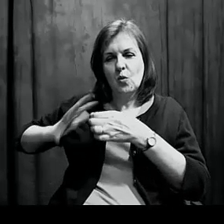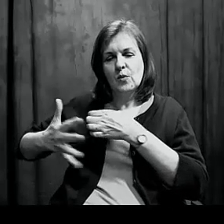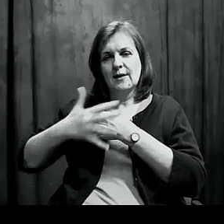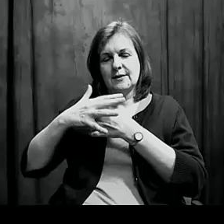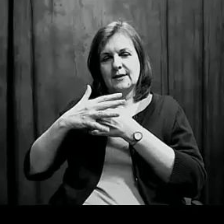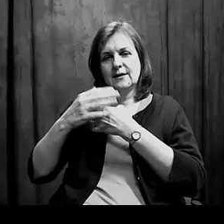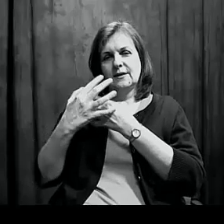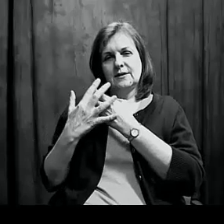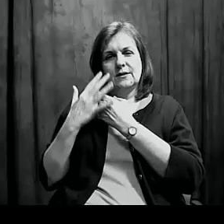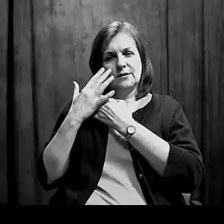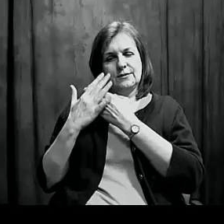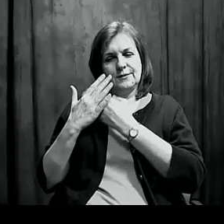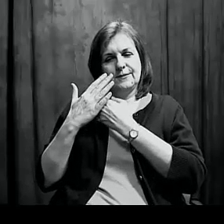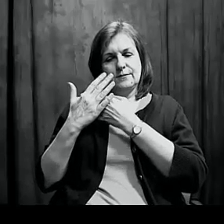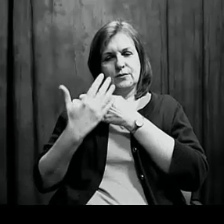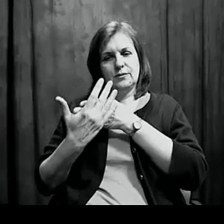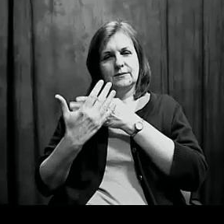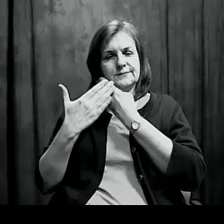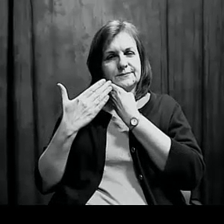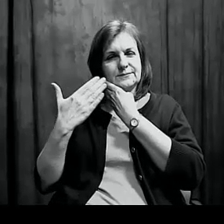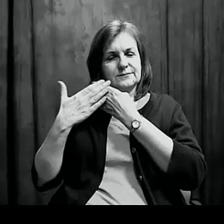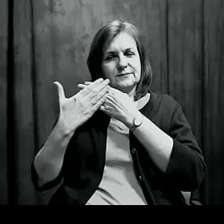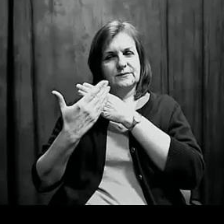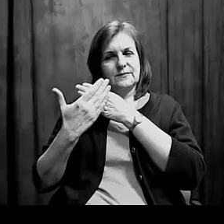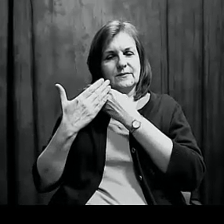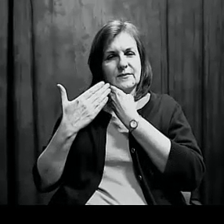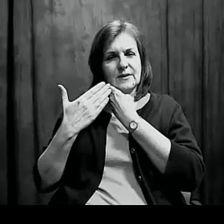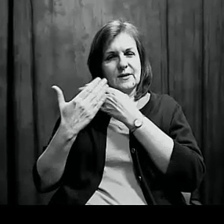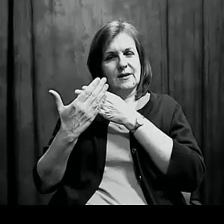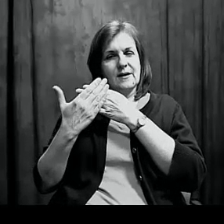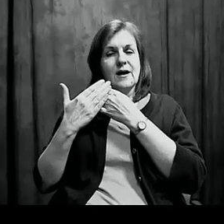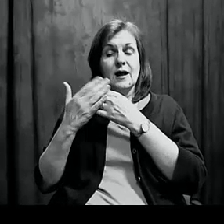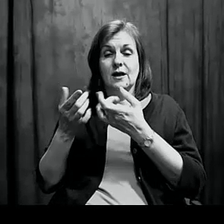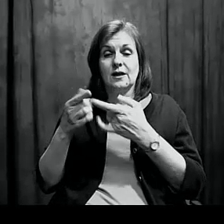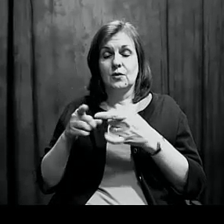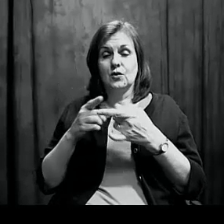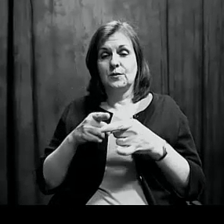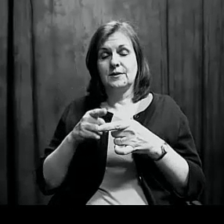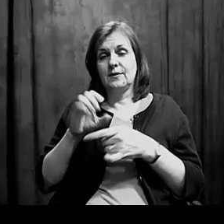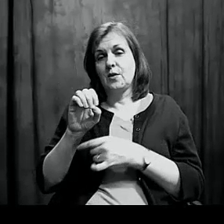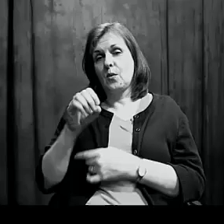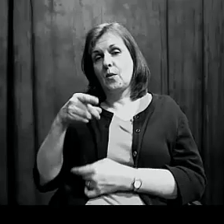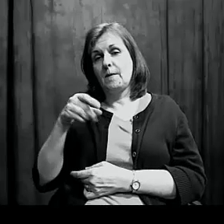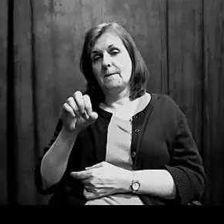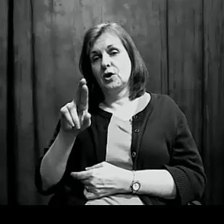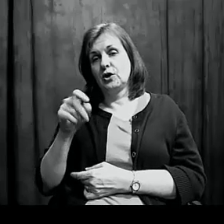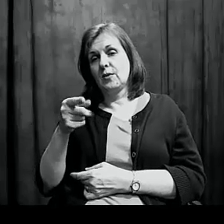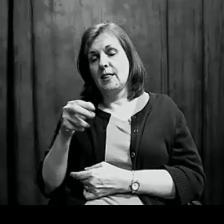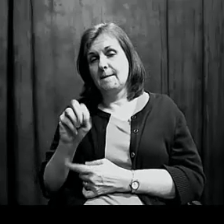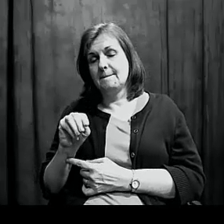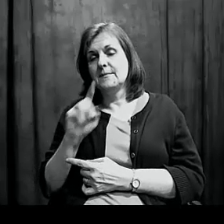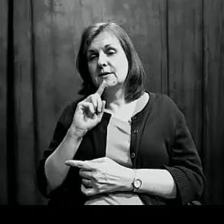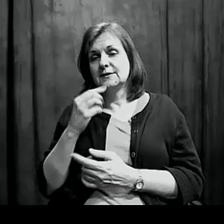and the surrounding tissue of the gills so that the gills can function properly it actually turns